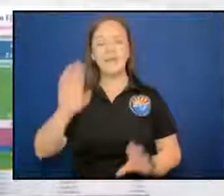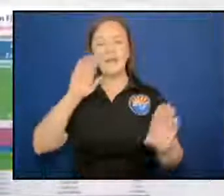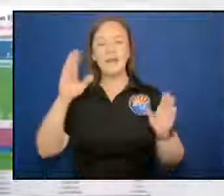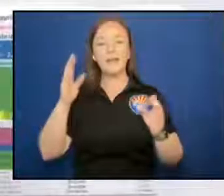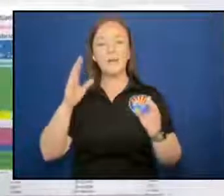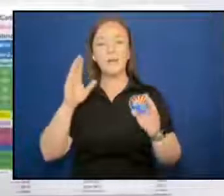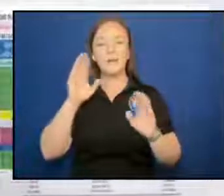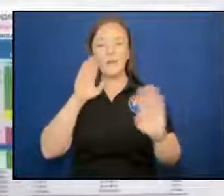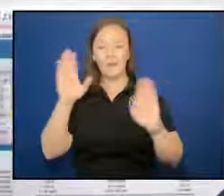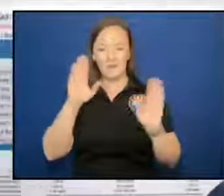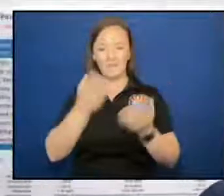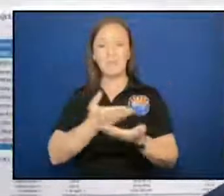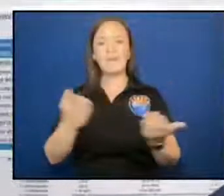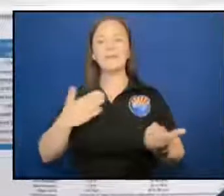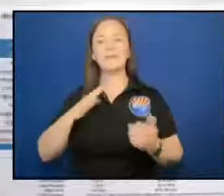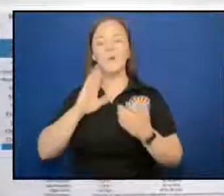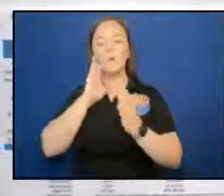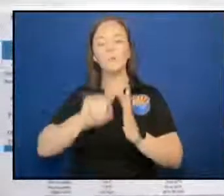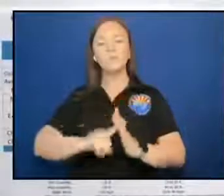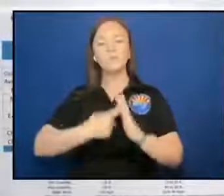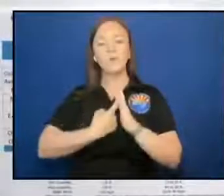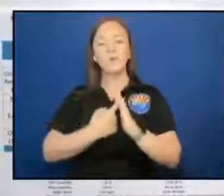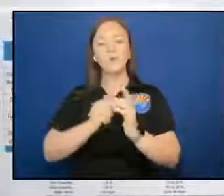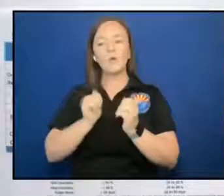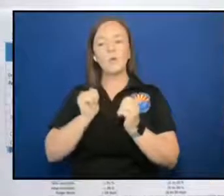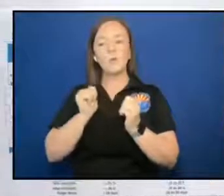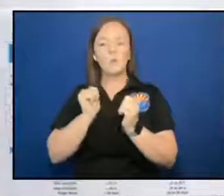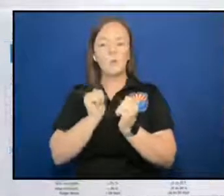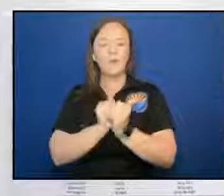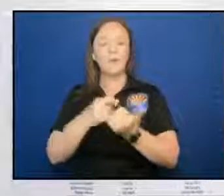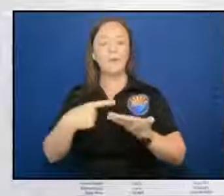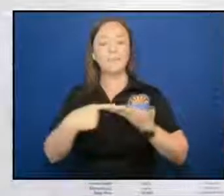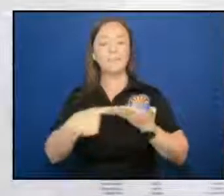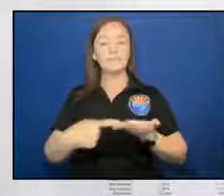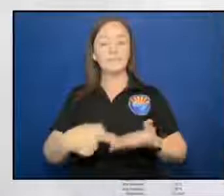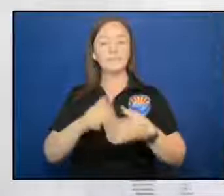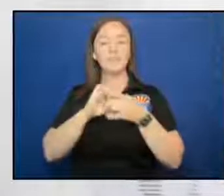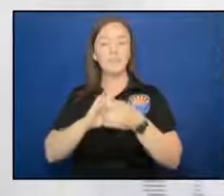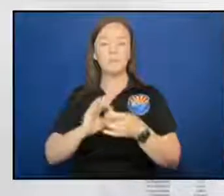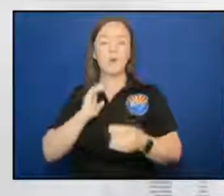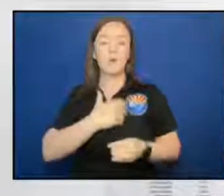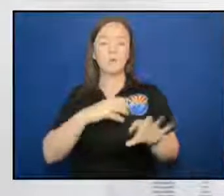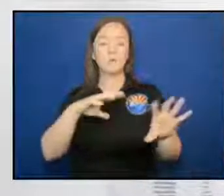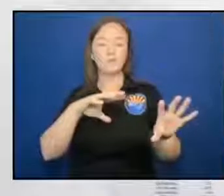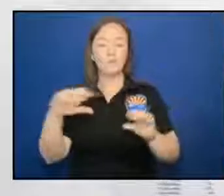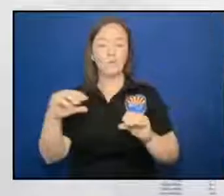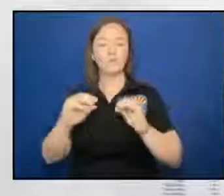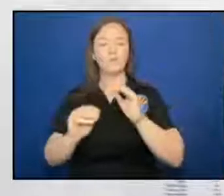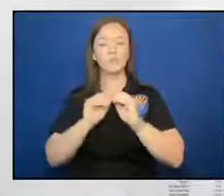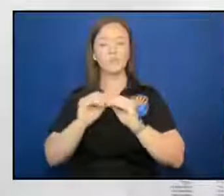ADDITIONAL DAMAGE IS BY PUTTING IN SOME GRAVEL IN HERE, AND OFF THE POT CREEK ROAD AND WORKING ON THAT ON TOP.